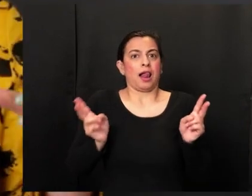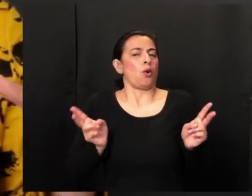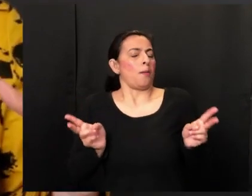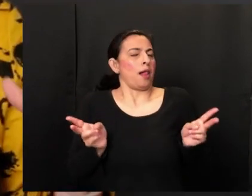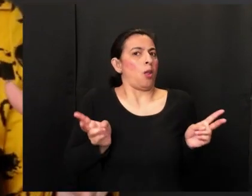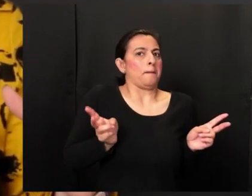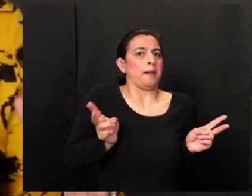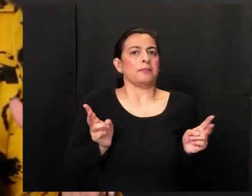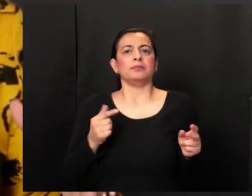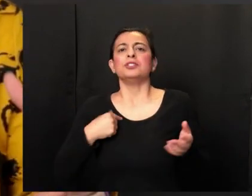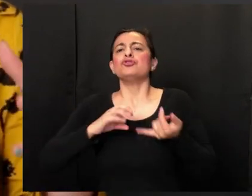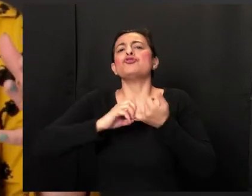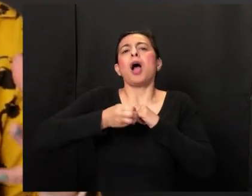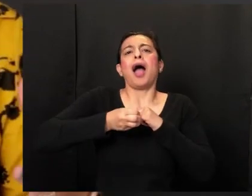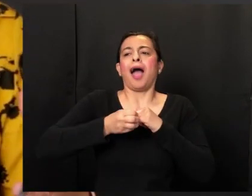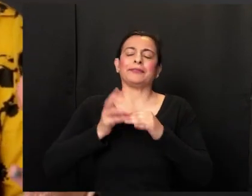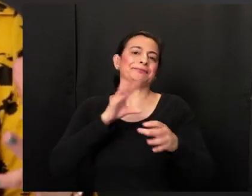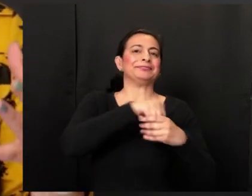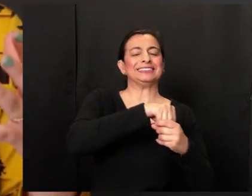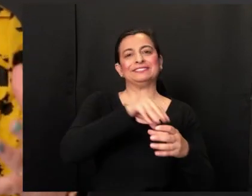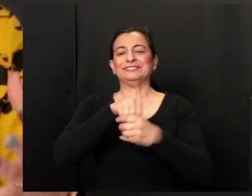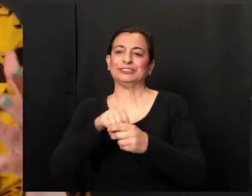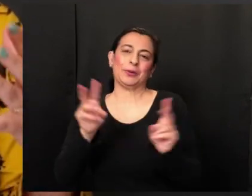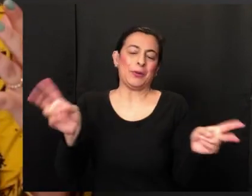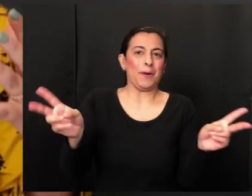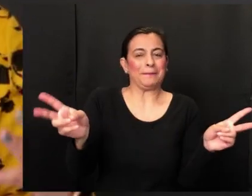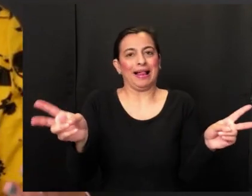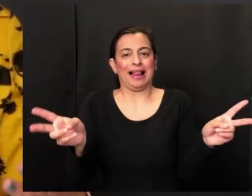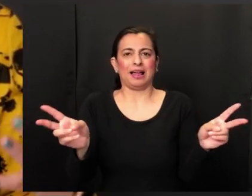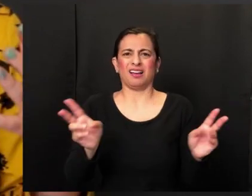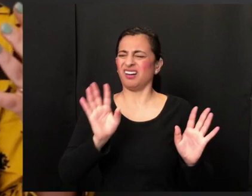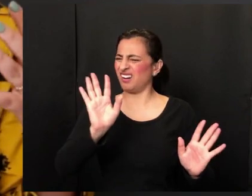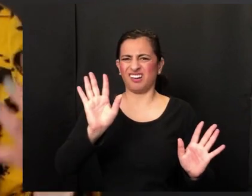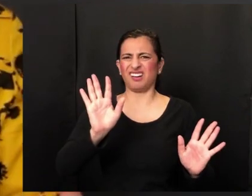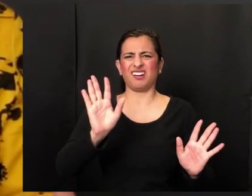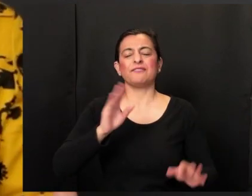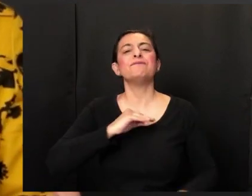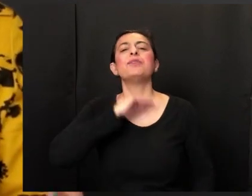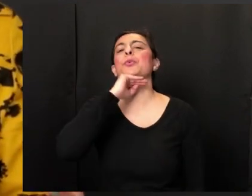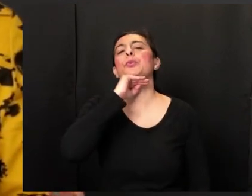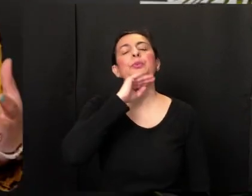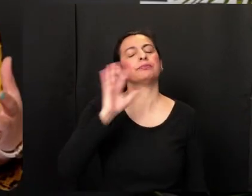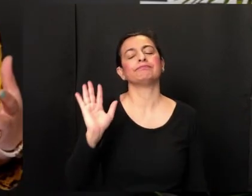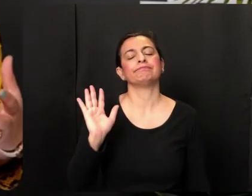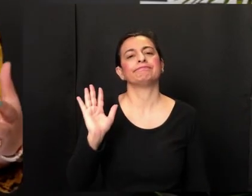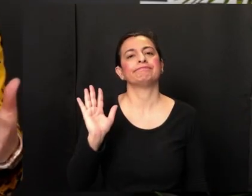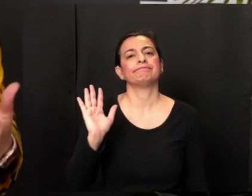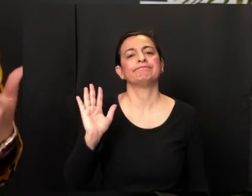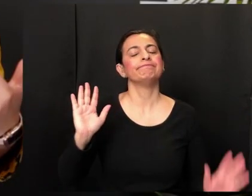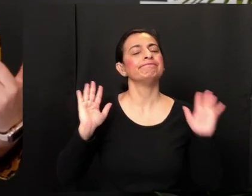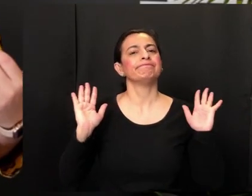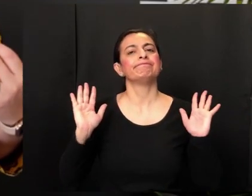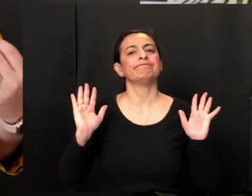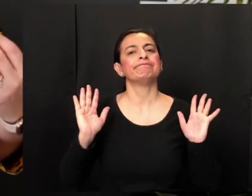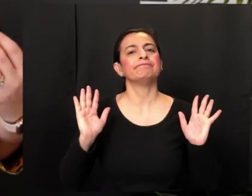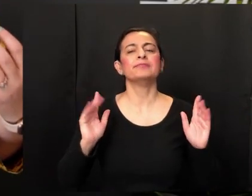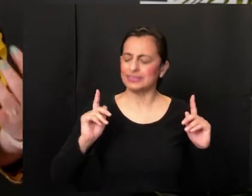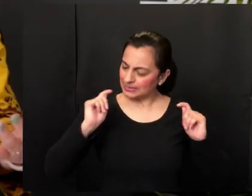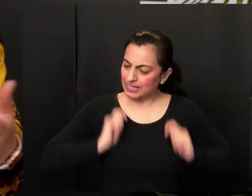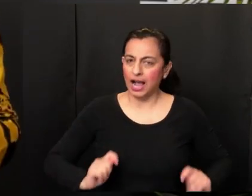I got to a point where I was honestly just so tired. And I started questioning things even more.